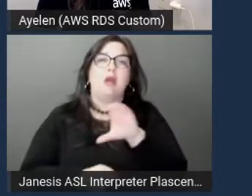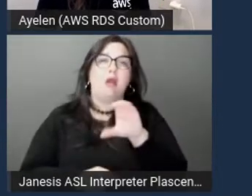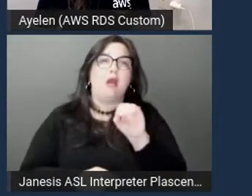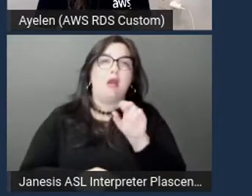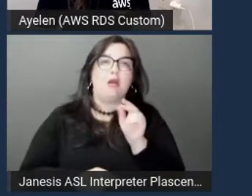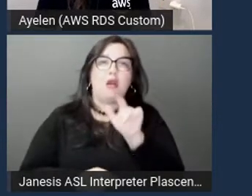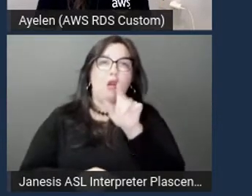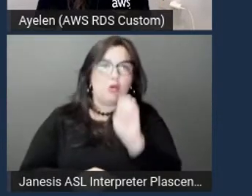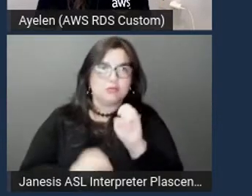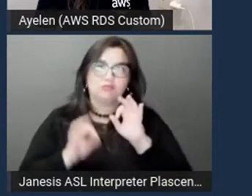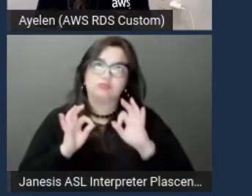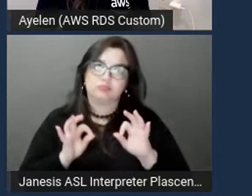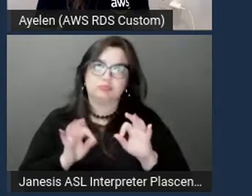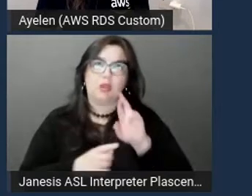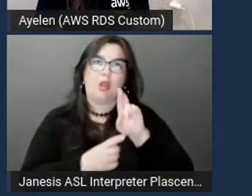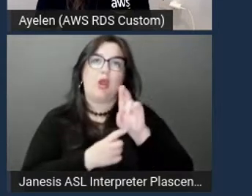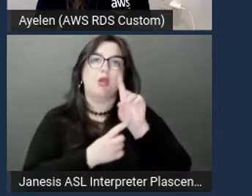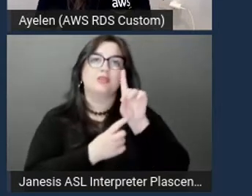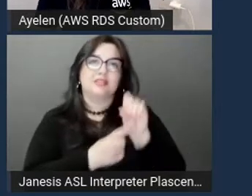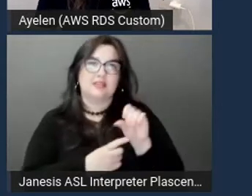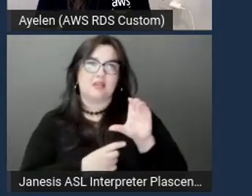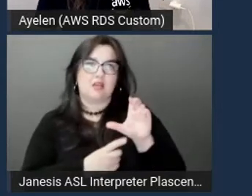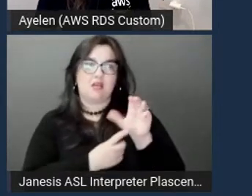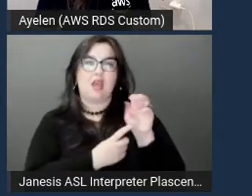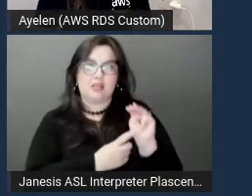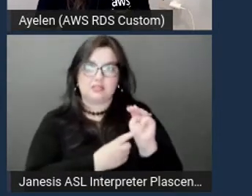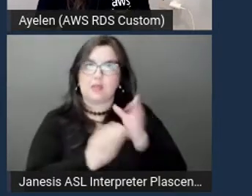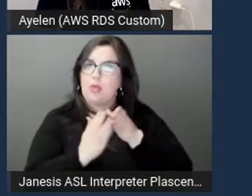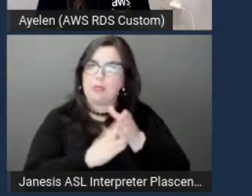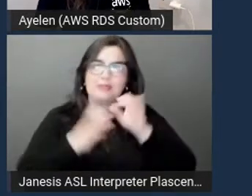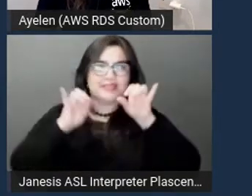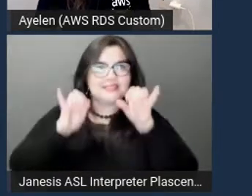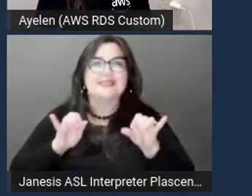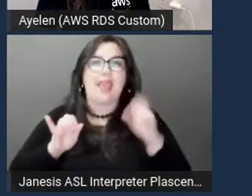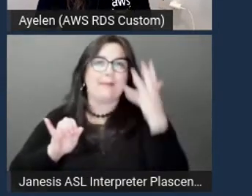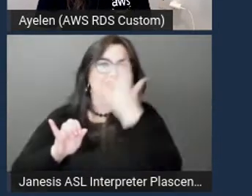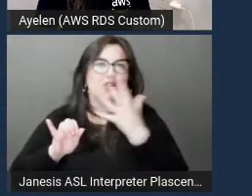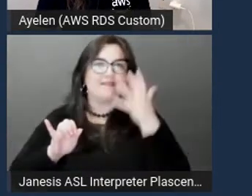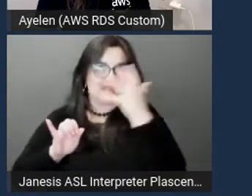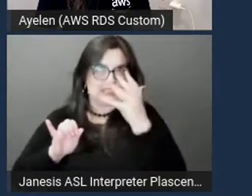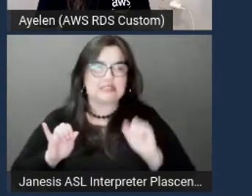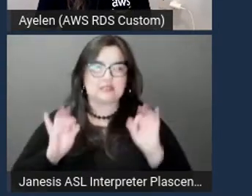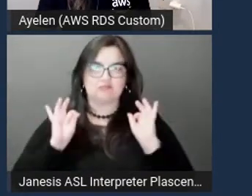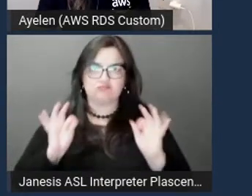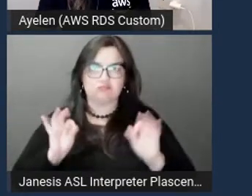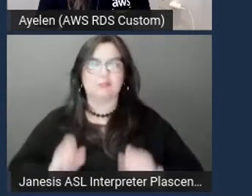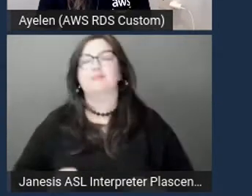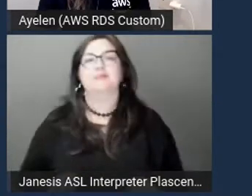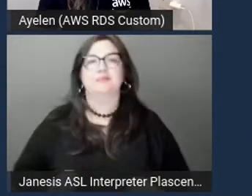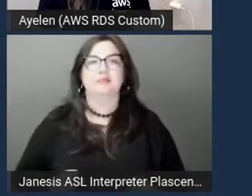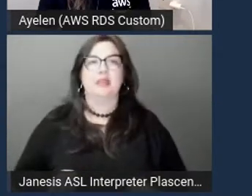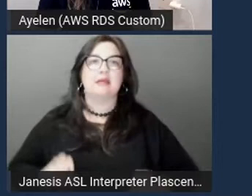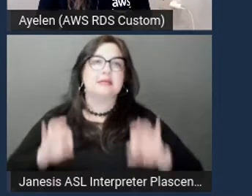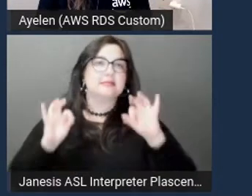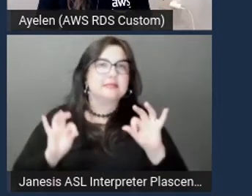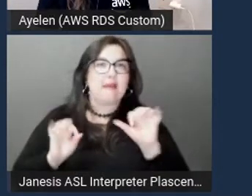So RDS Custom is available through the same interfaces. So that's the same API, same interfaces. To create them,